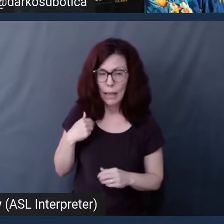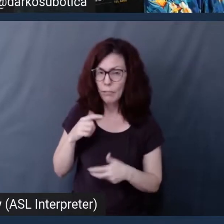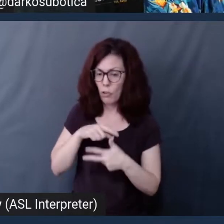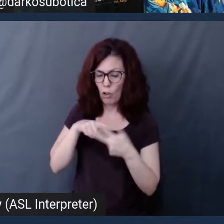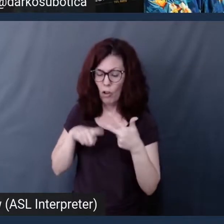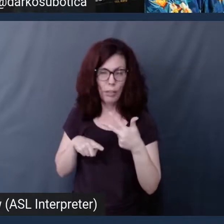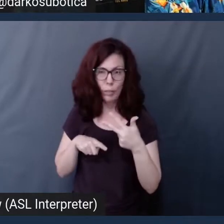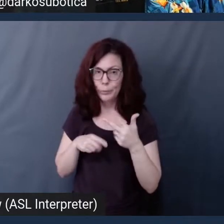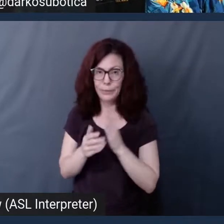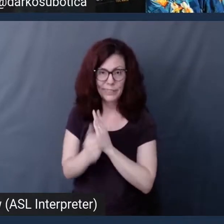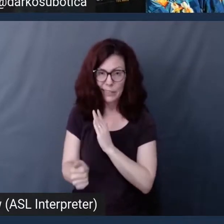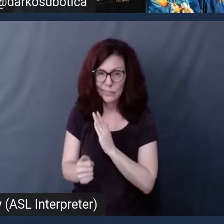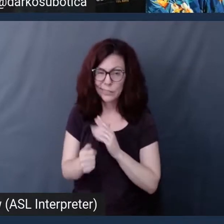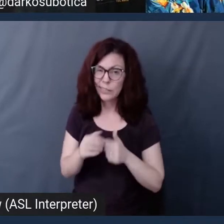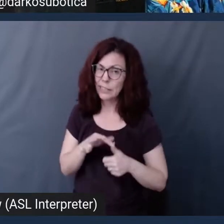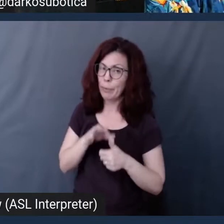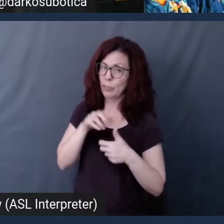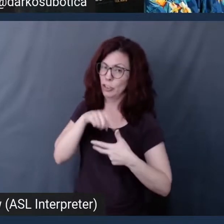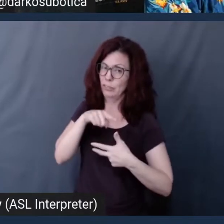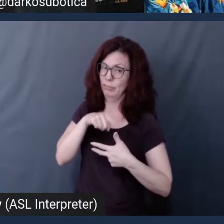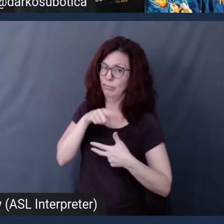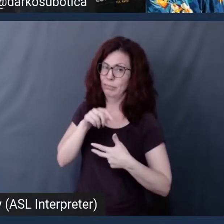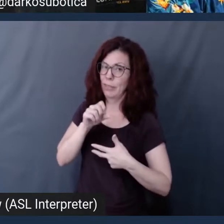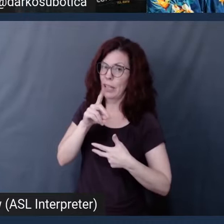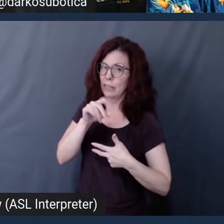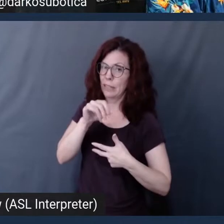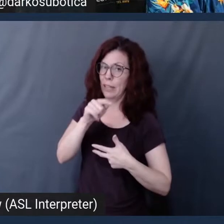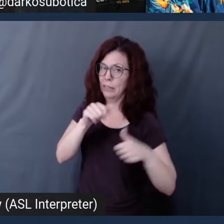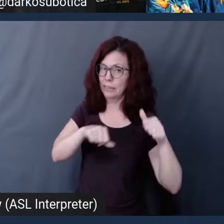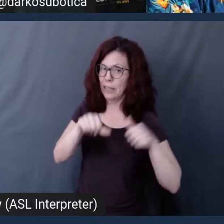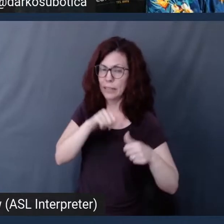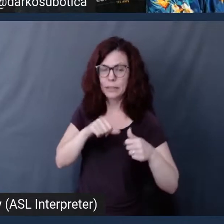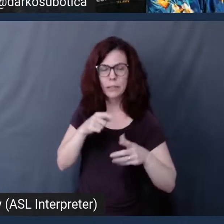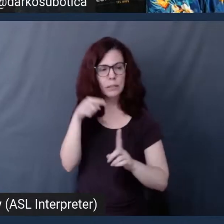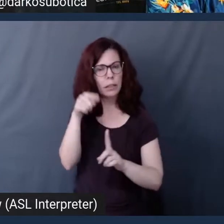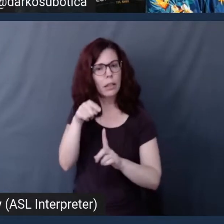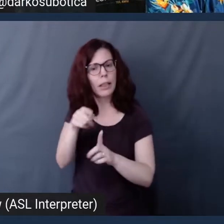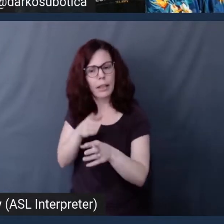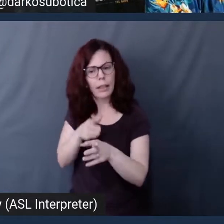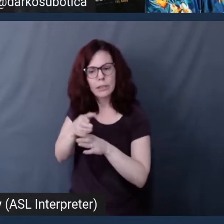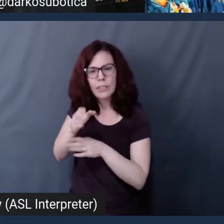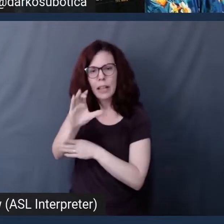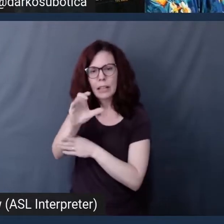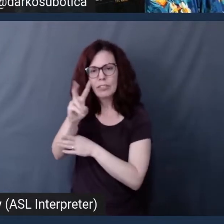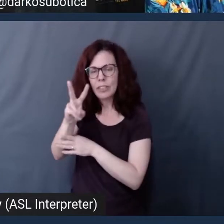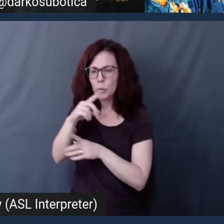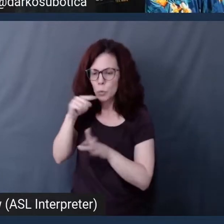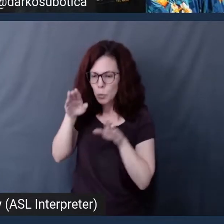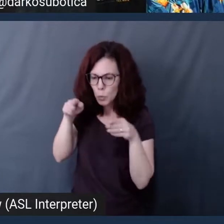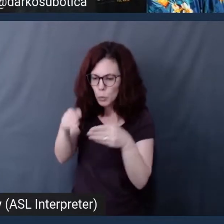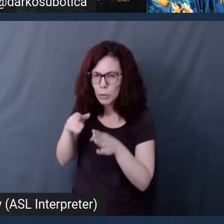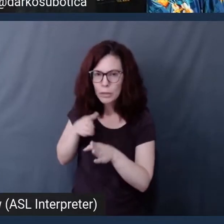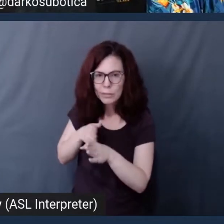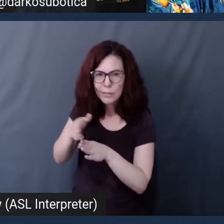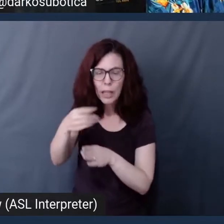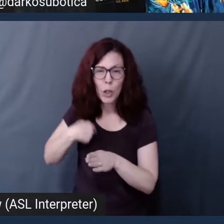especially the data science skills. I mean, the field of computer vision is very, very nascent. I mean, as an industry, we are really early on